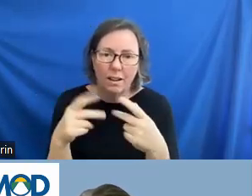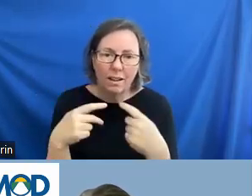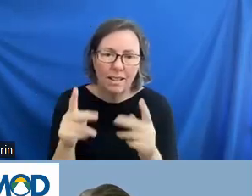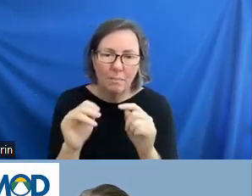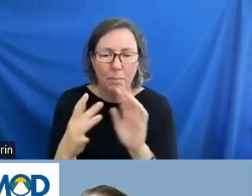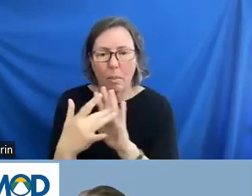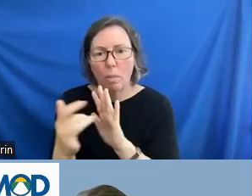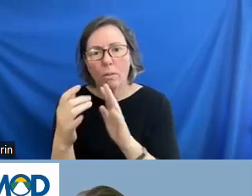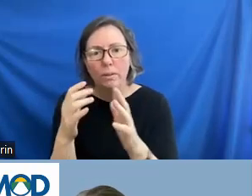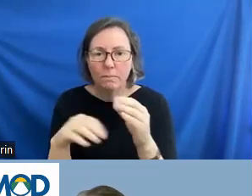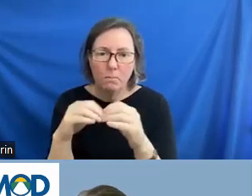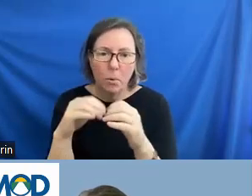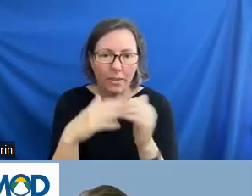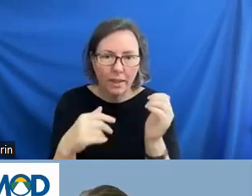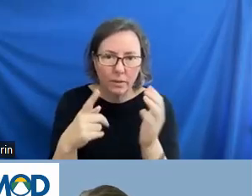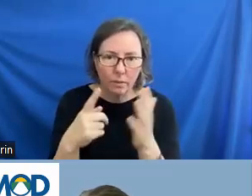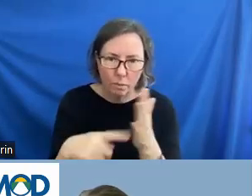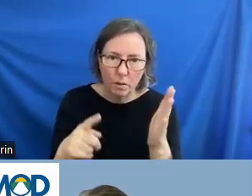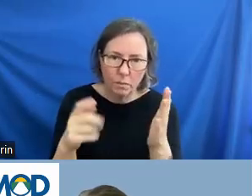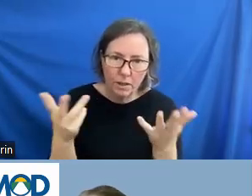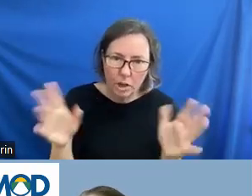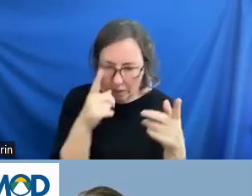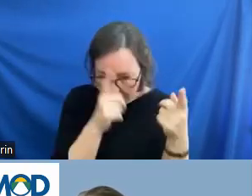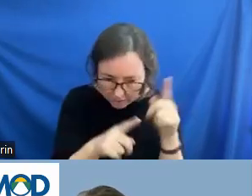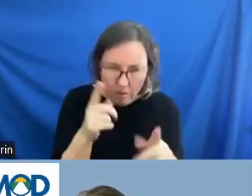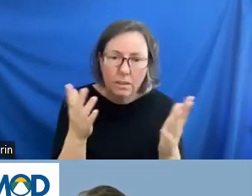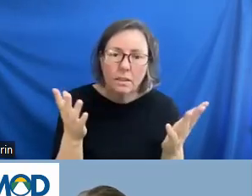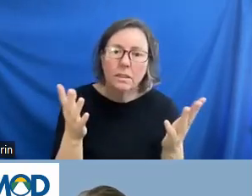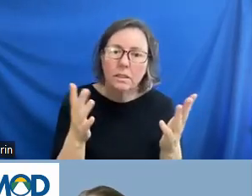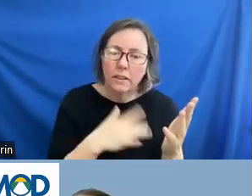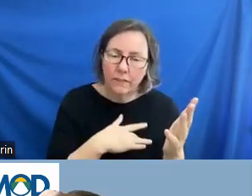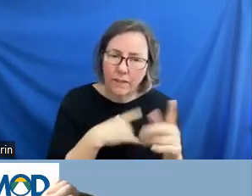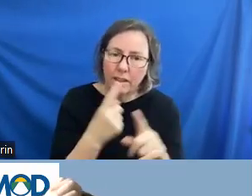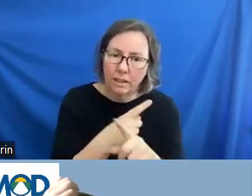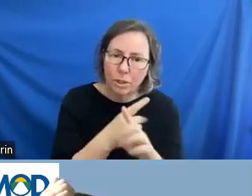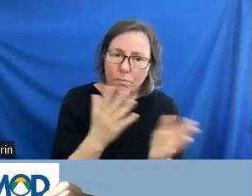more than what we've already worked out that we feel is appropriate to give them